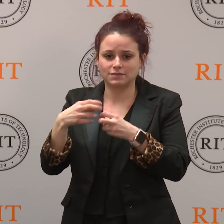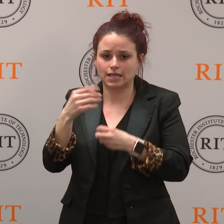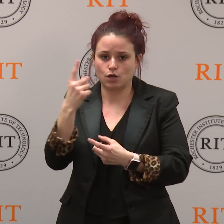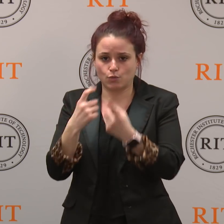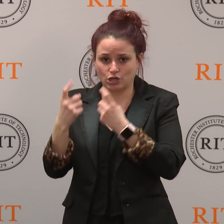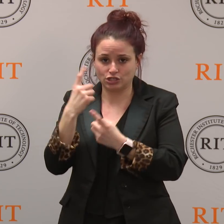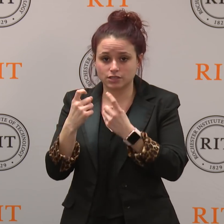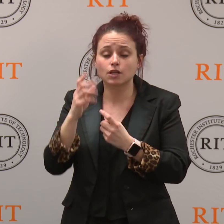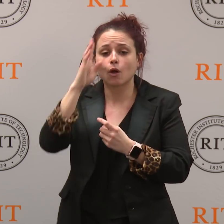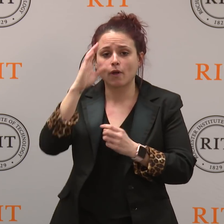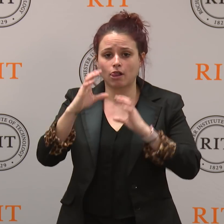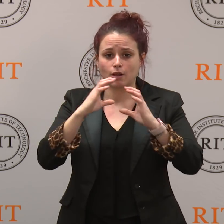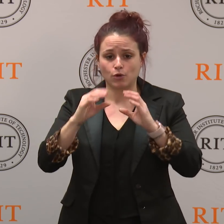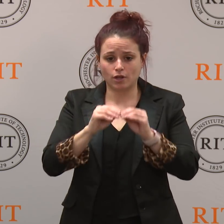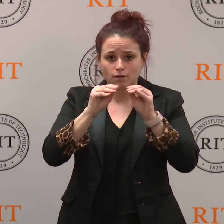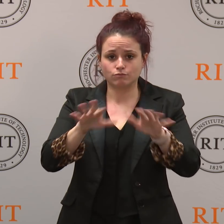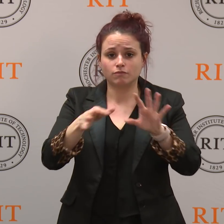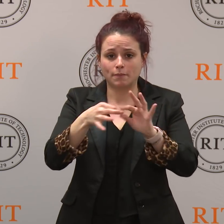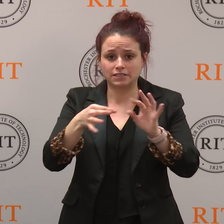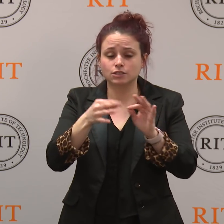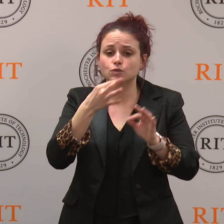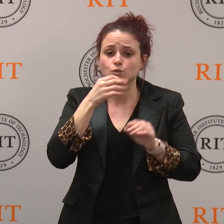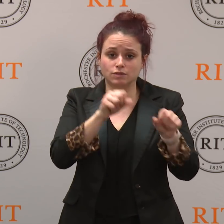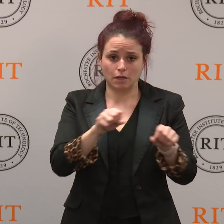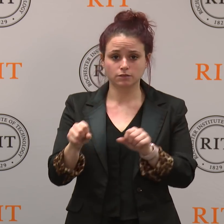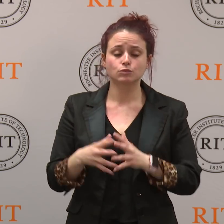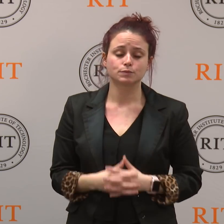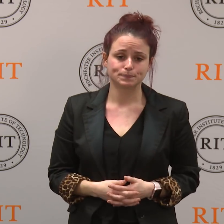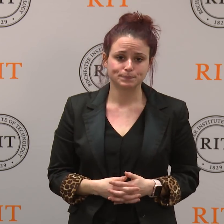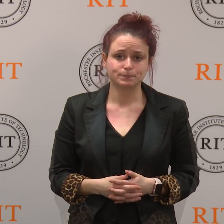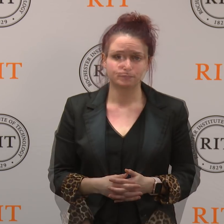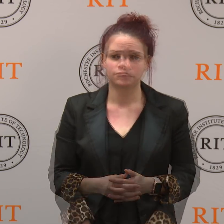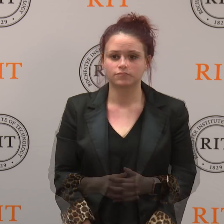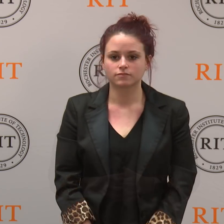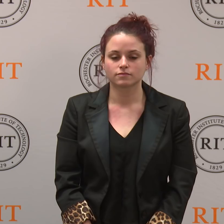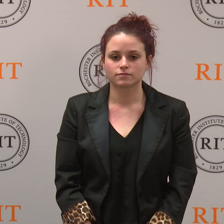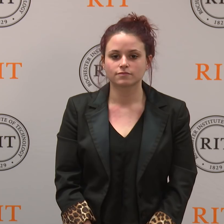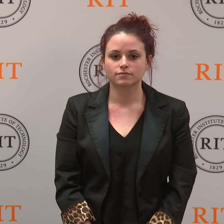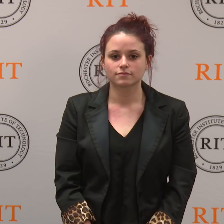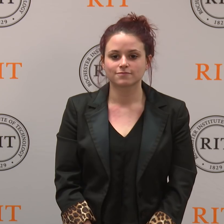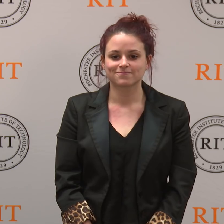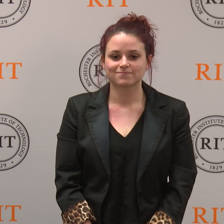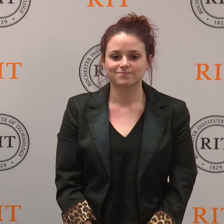communicate as soon as we can.